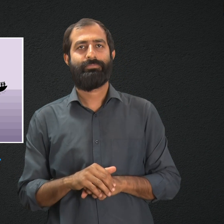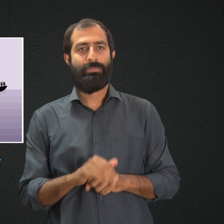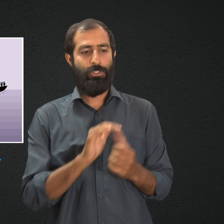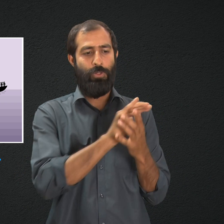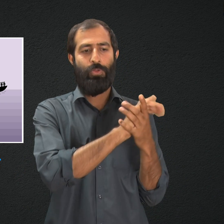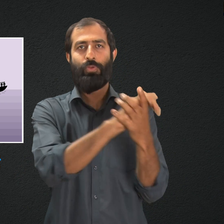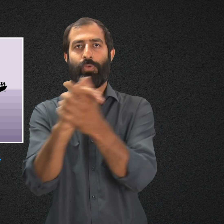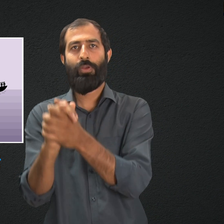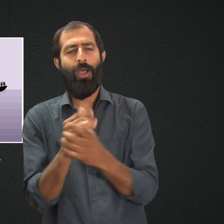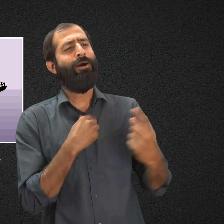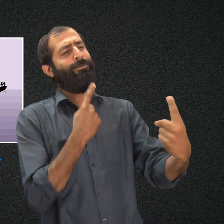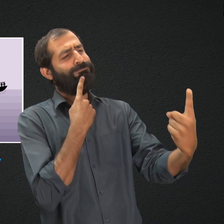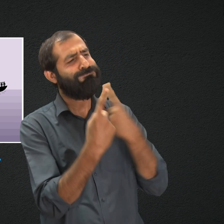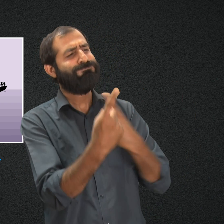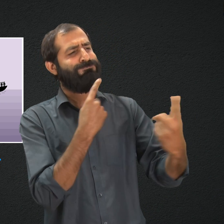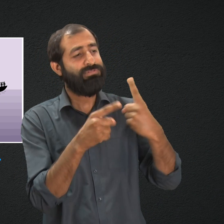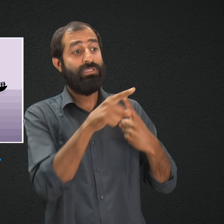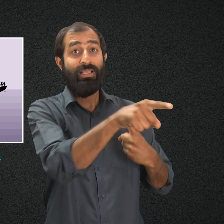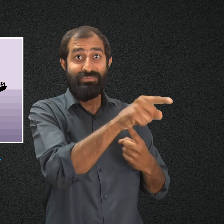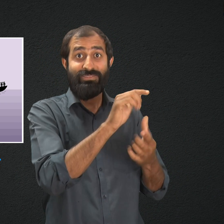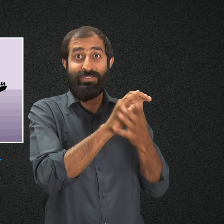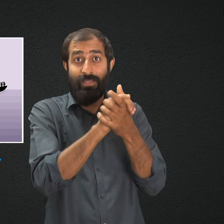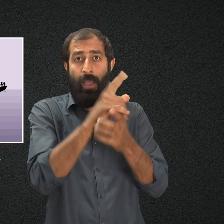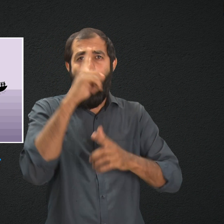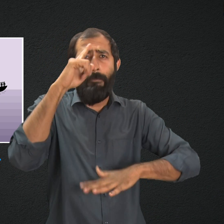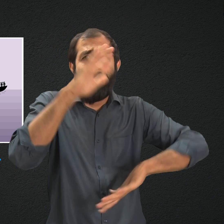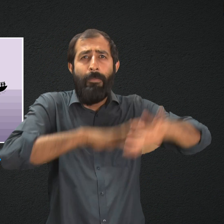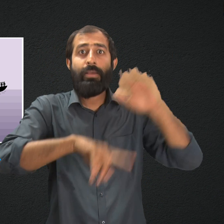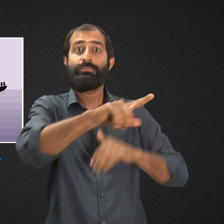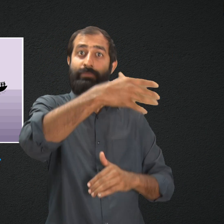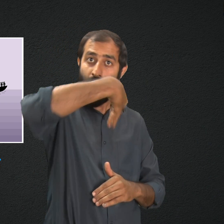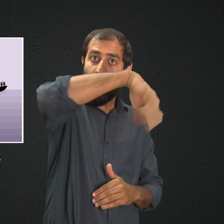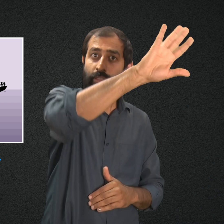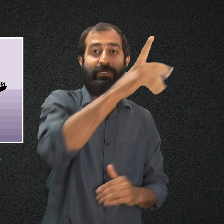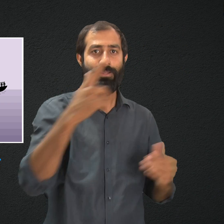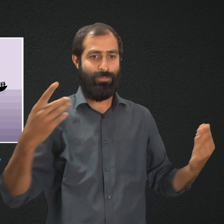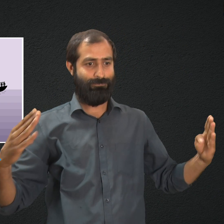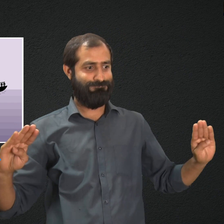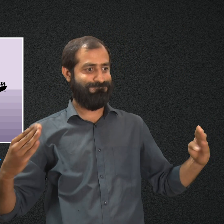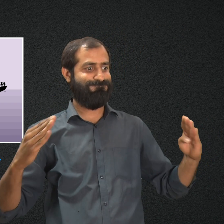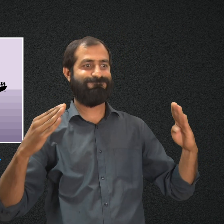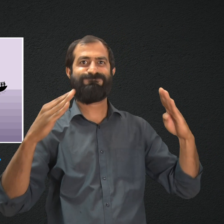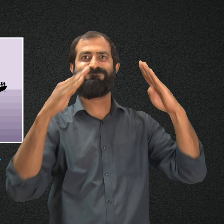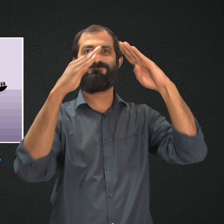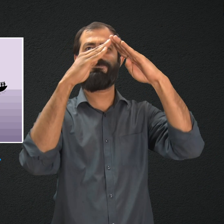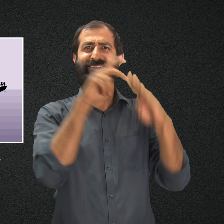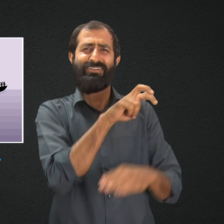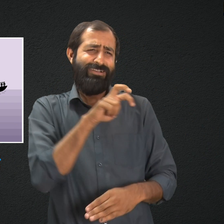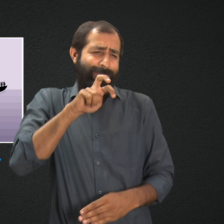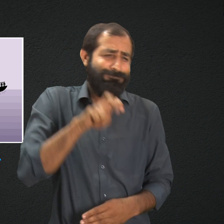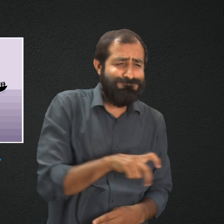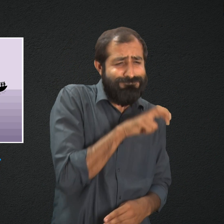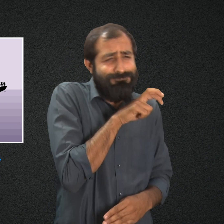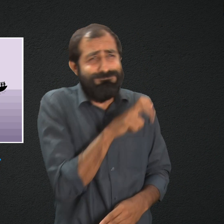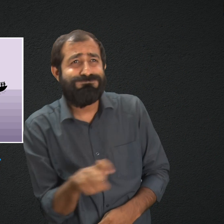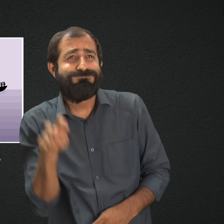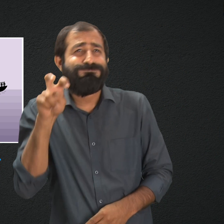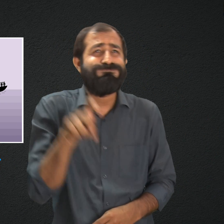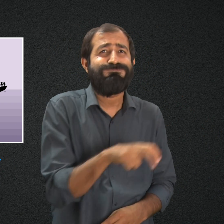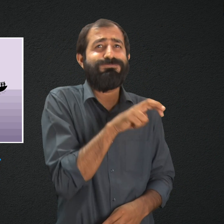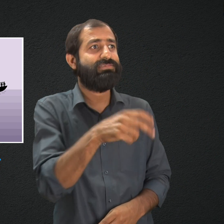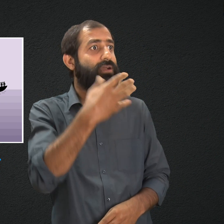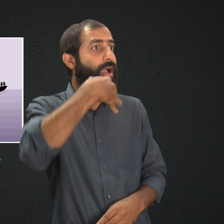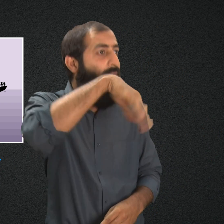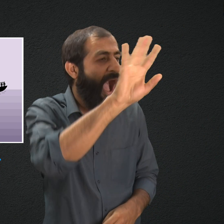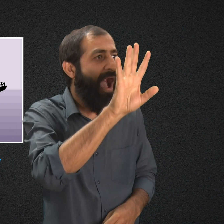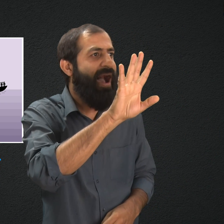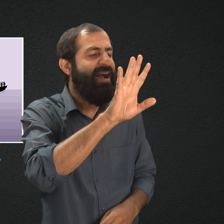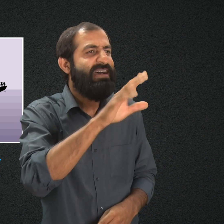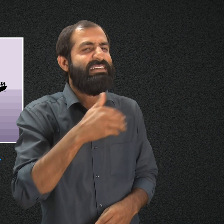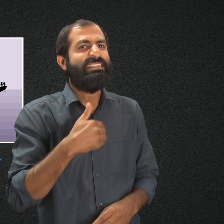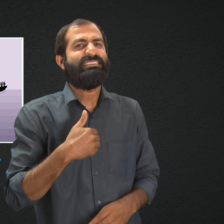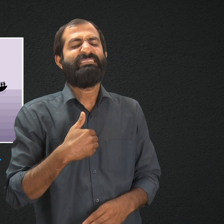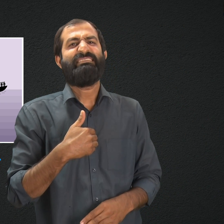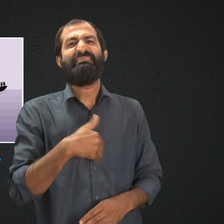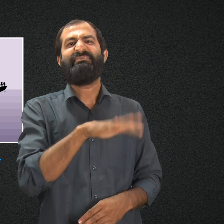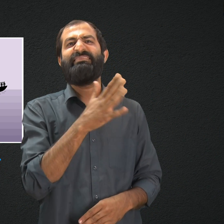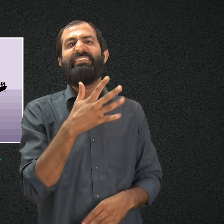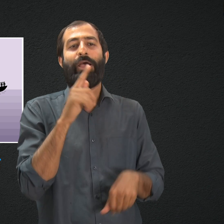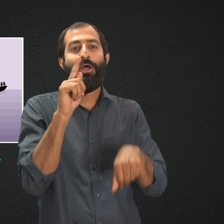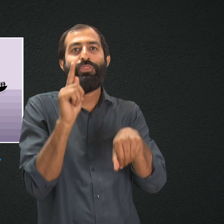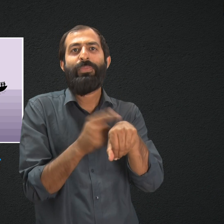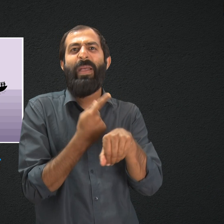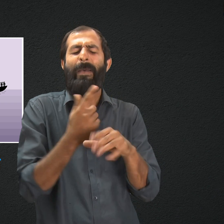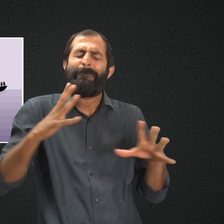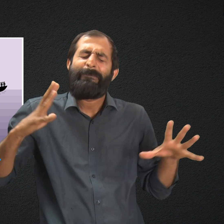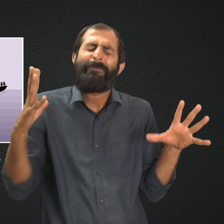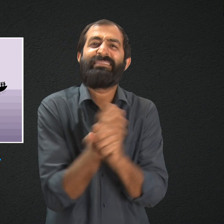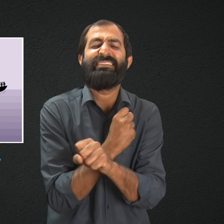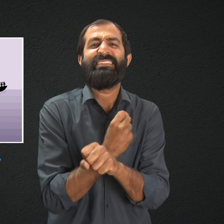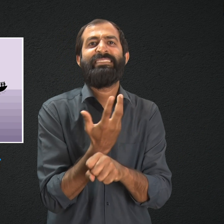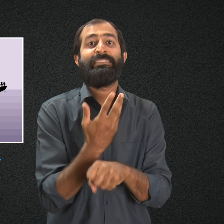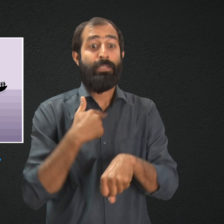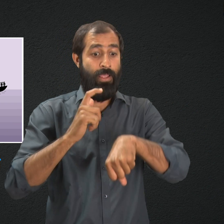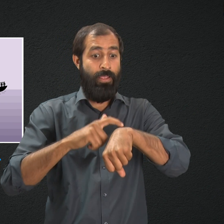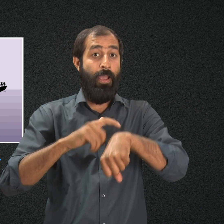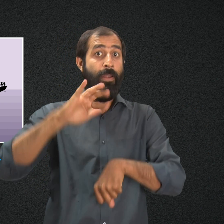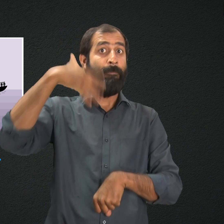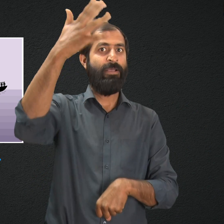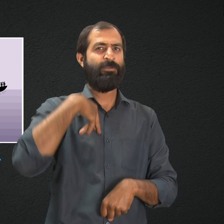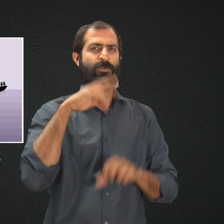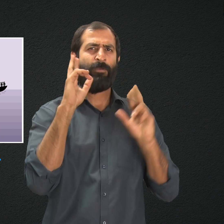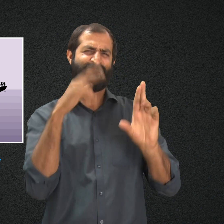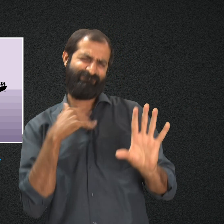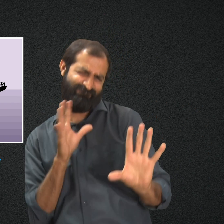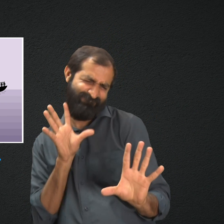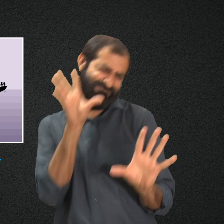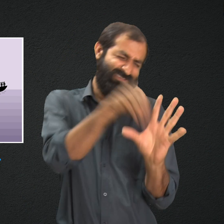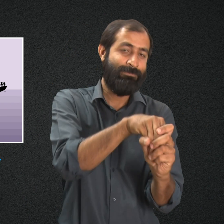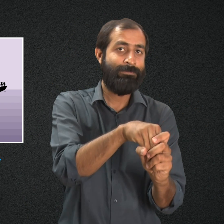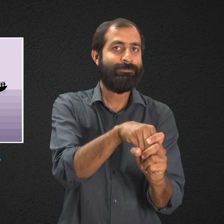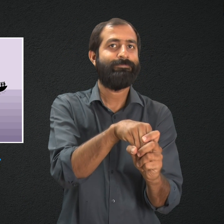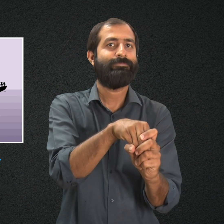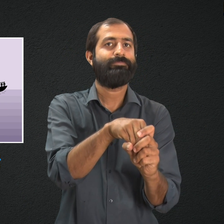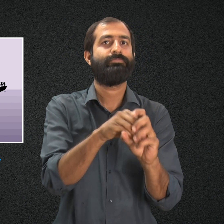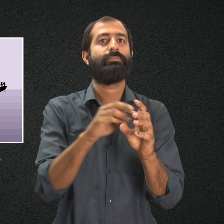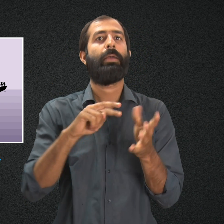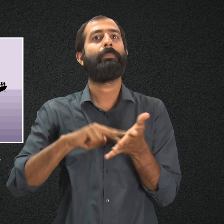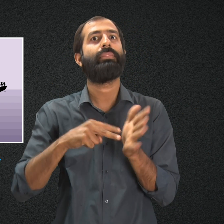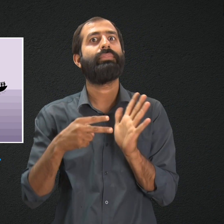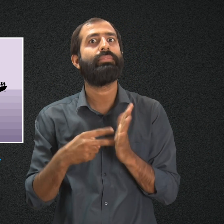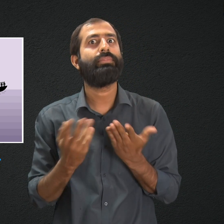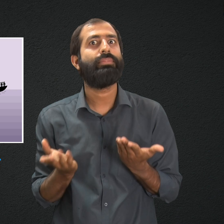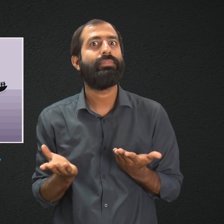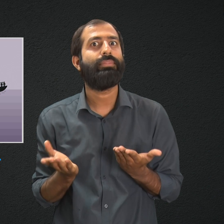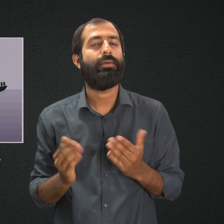Example- My friends are off to trekking. I missed the boat this time but I will join them next time.